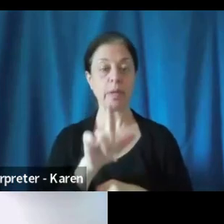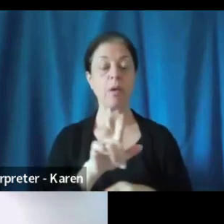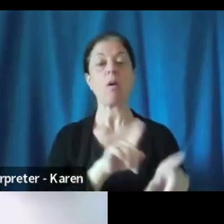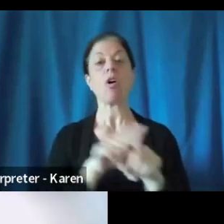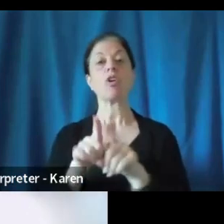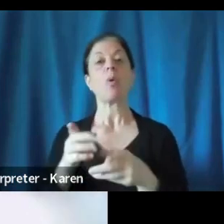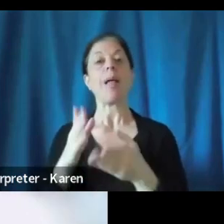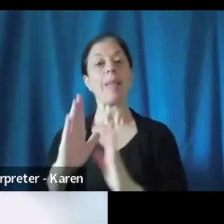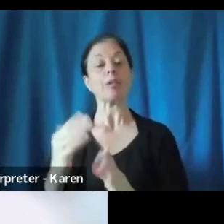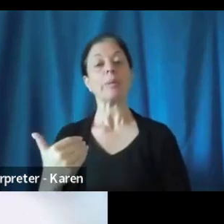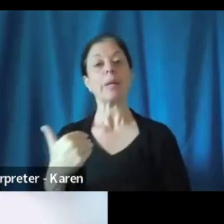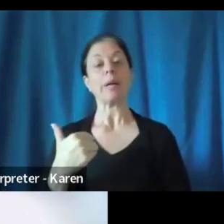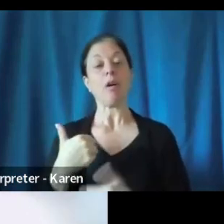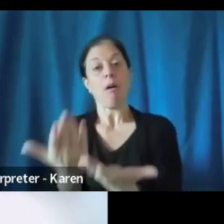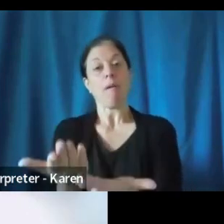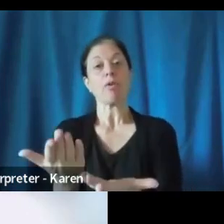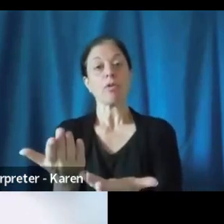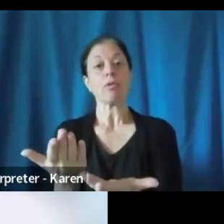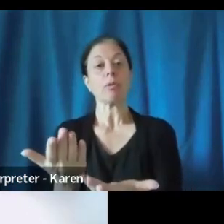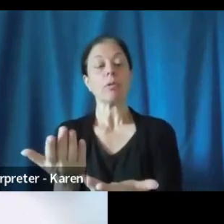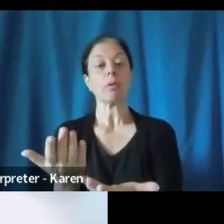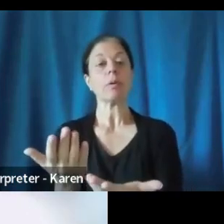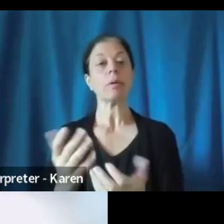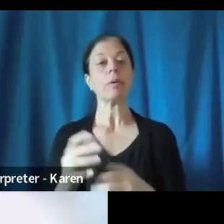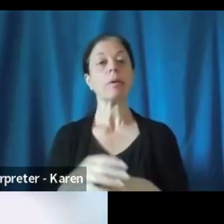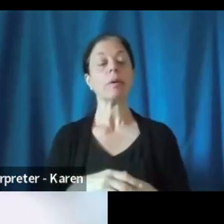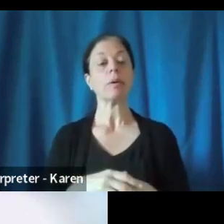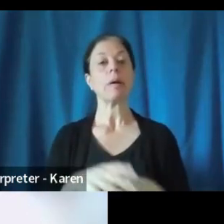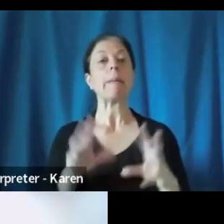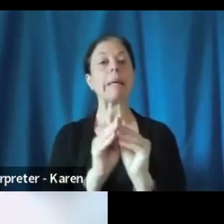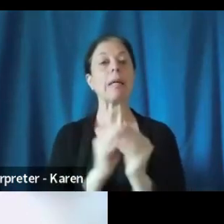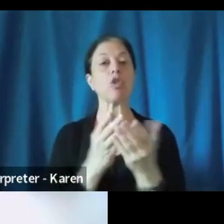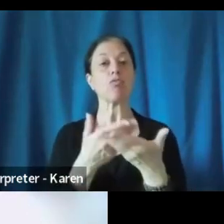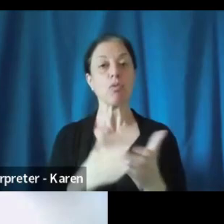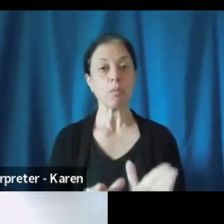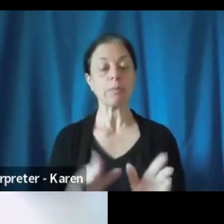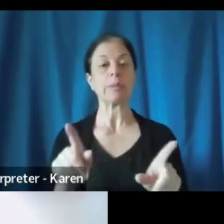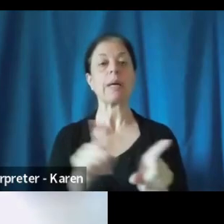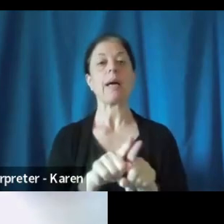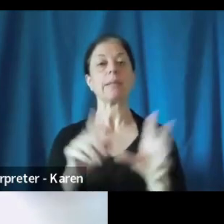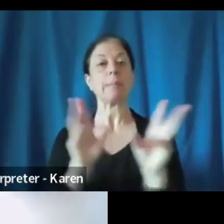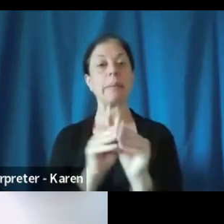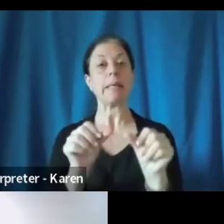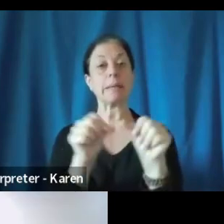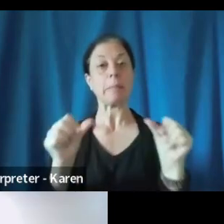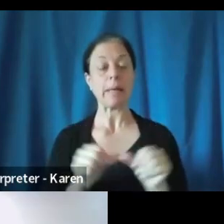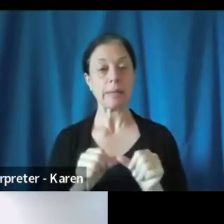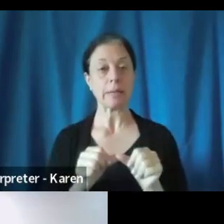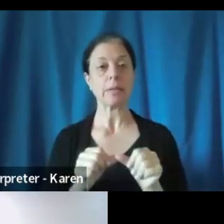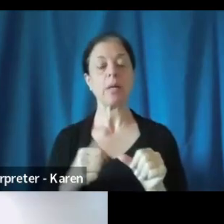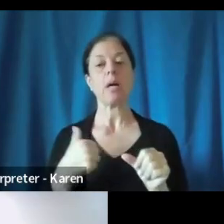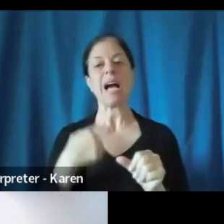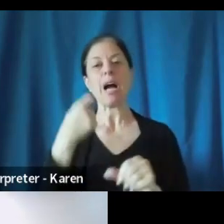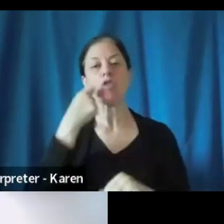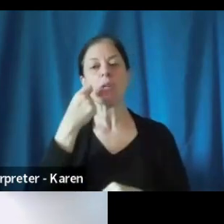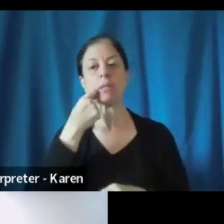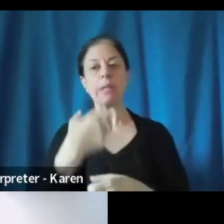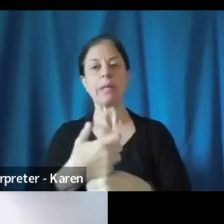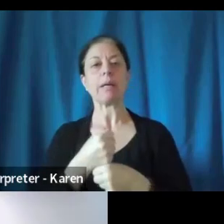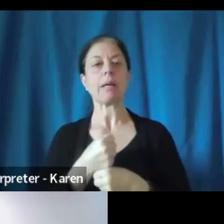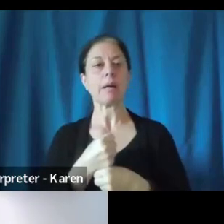different awareness to our patrons. It also allows me to, like, offer up the